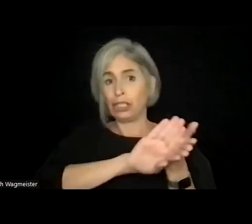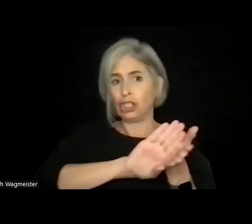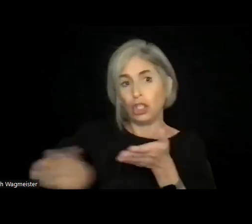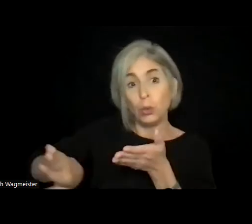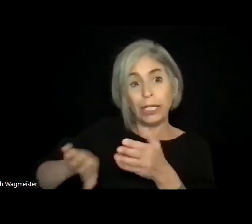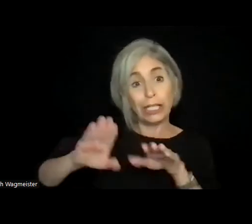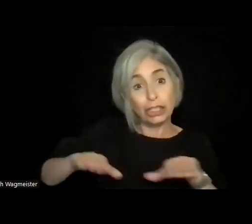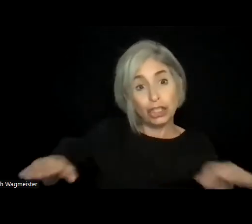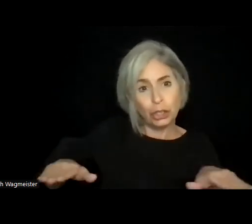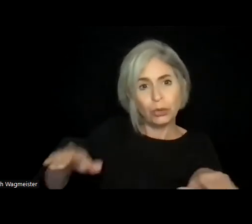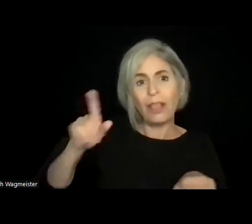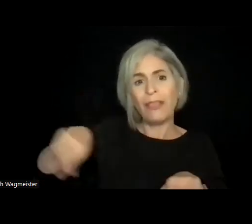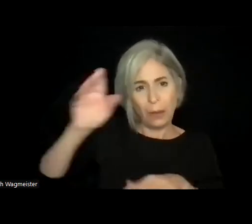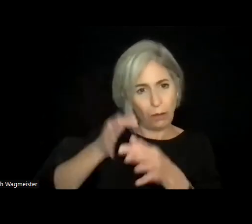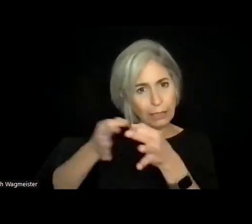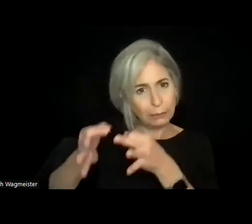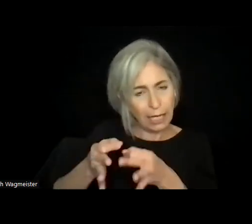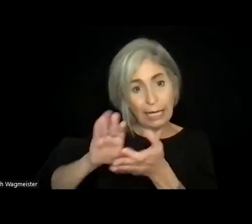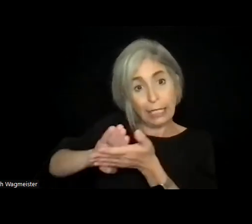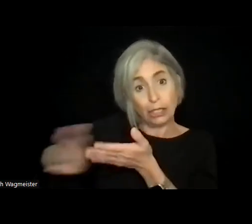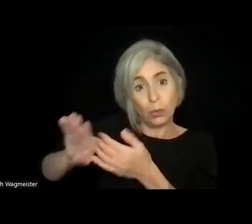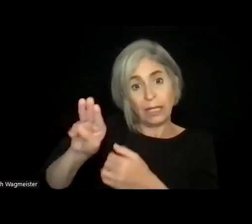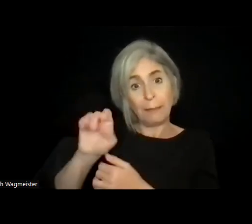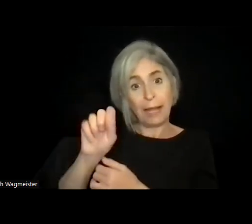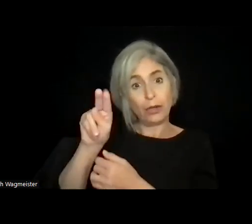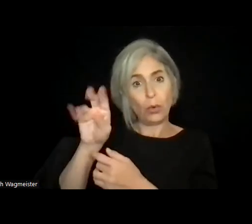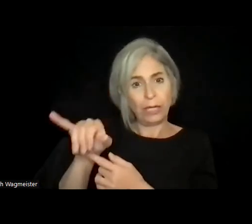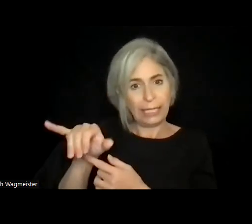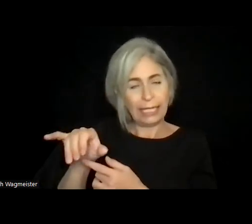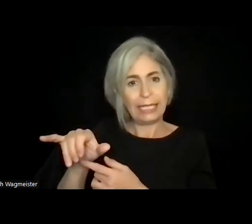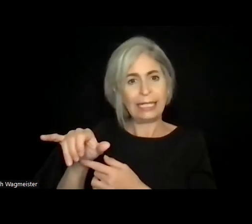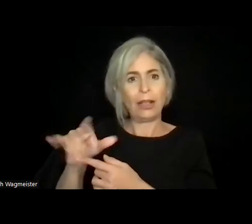er issues, and why, explain it, if they're excluding